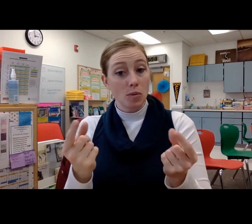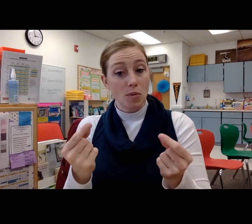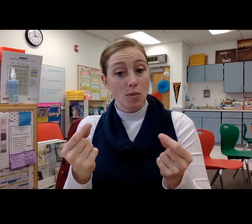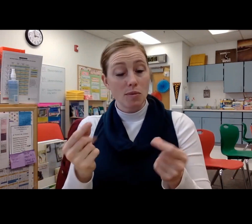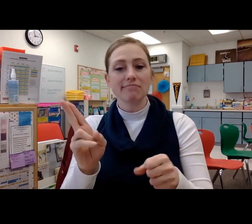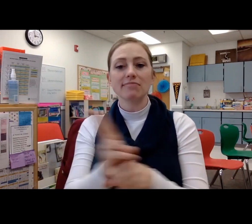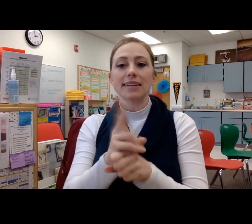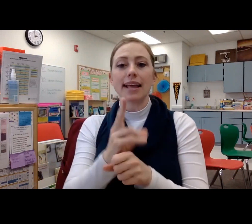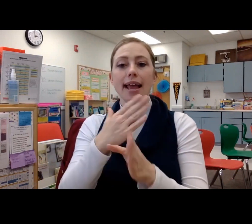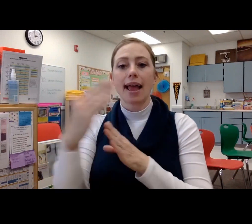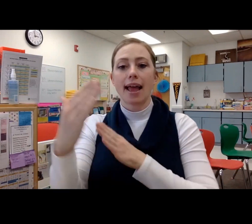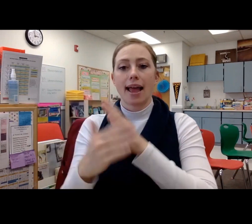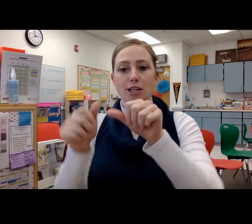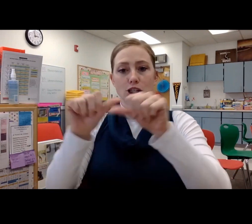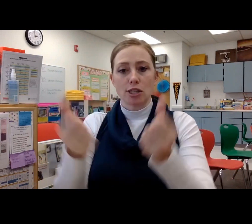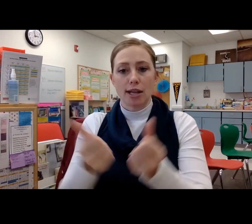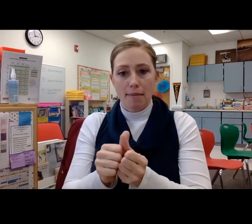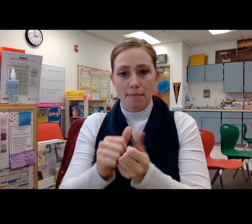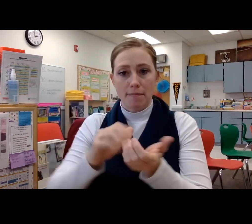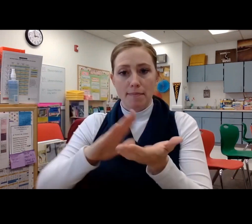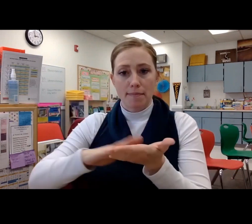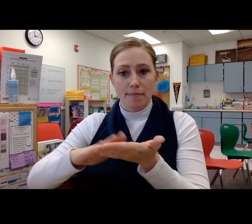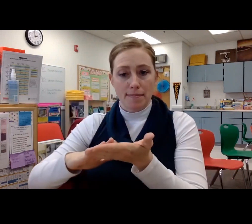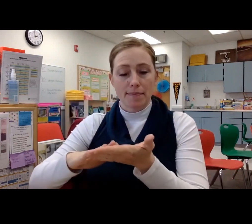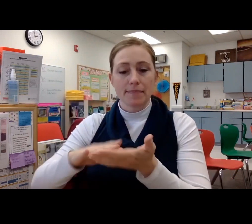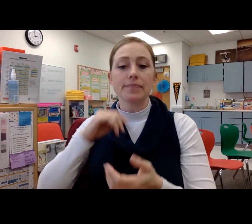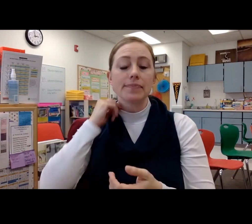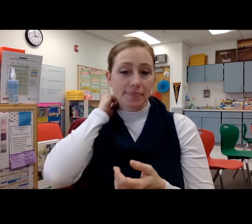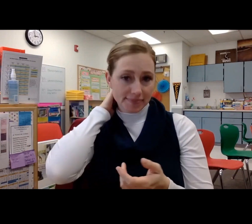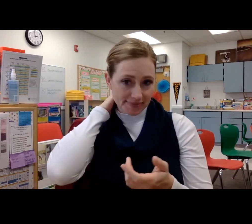sense. It doesn't stick without that rhyme and reason. So what you can do is using hand shapes